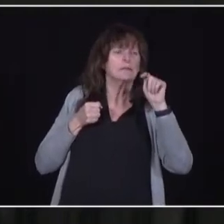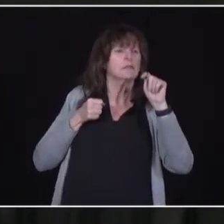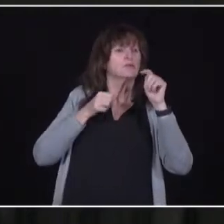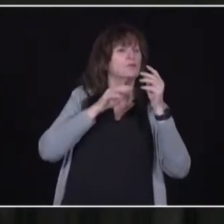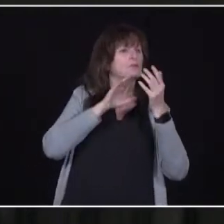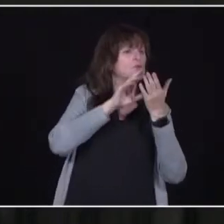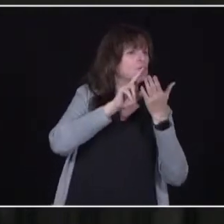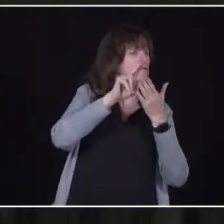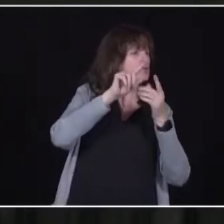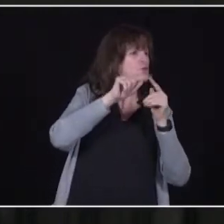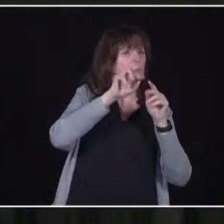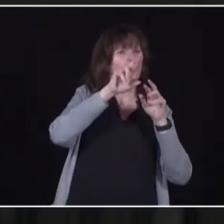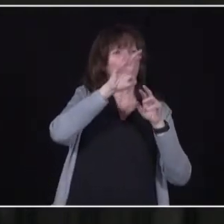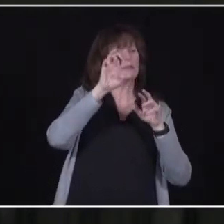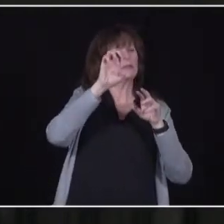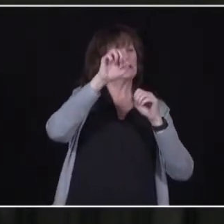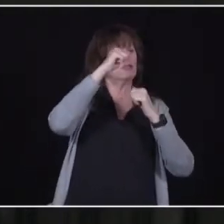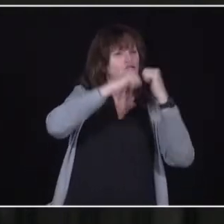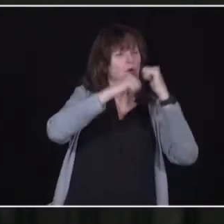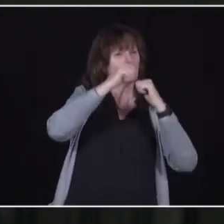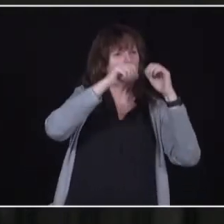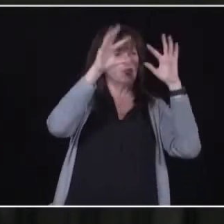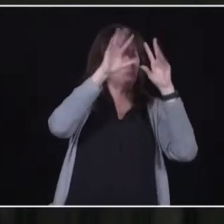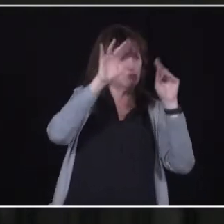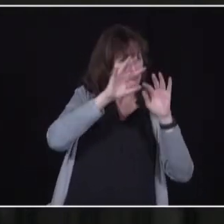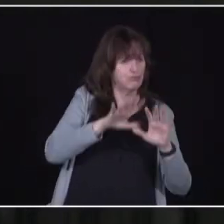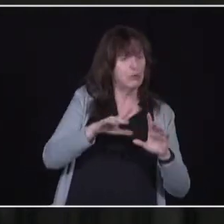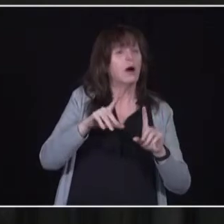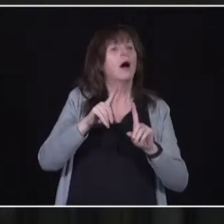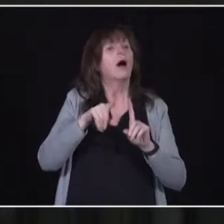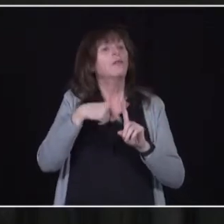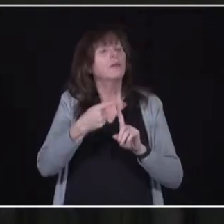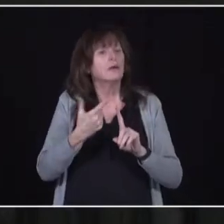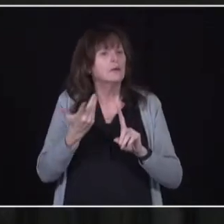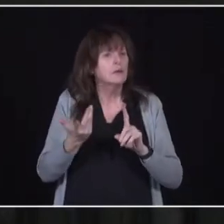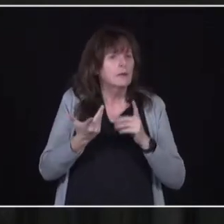if it is true why wait until after job losses and cuts to take action?